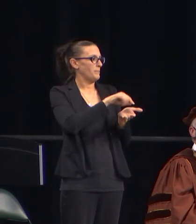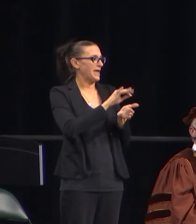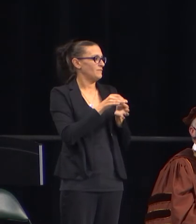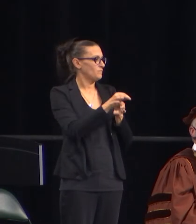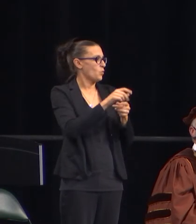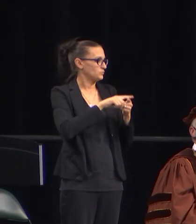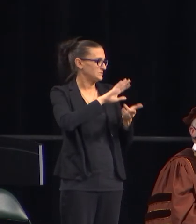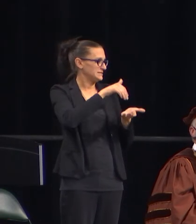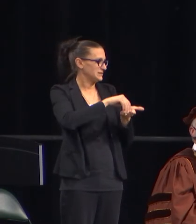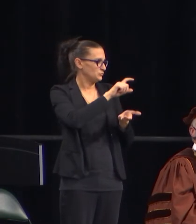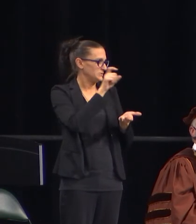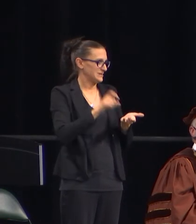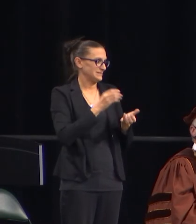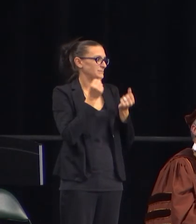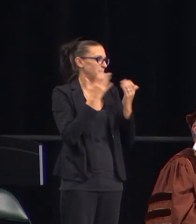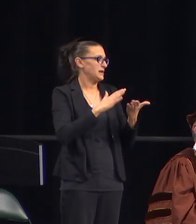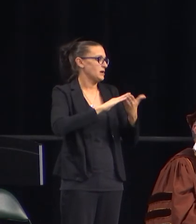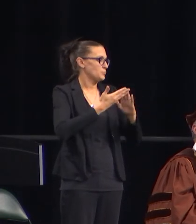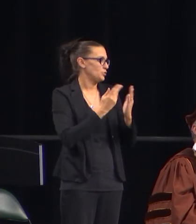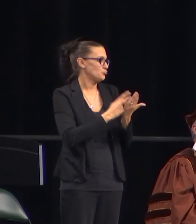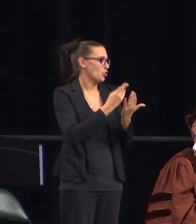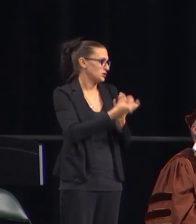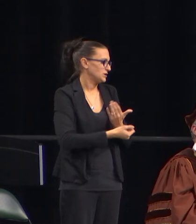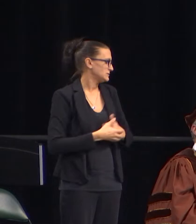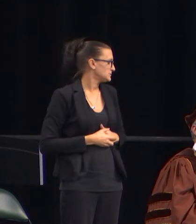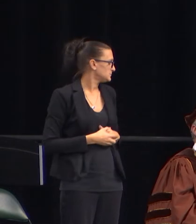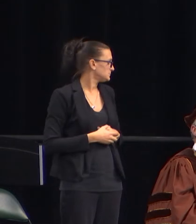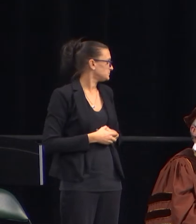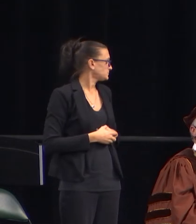in so many community projects. Here. Thank you, sugar.